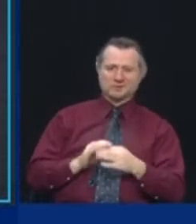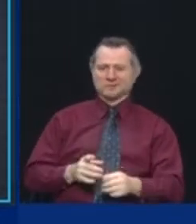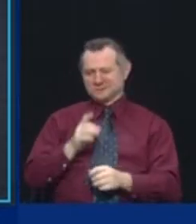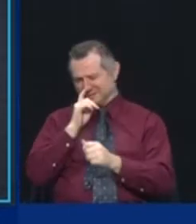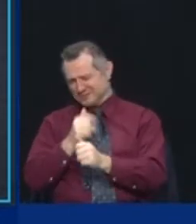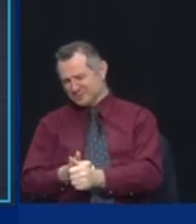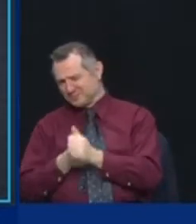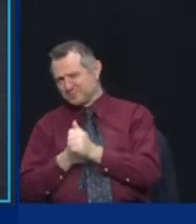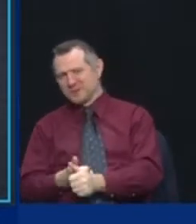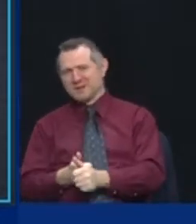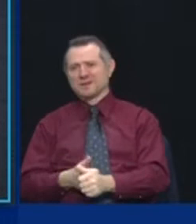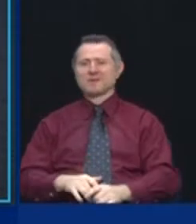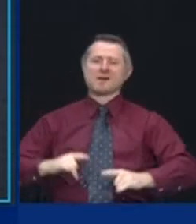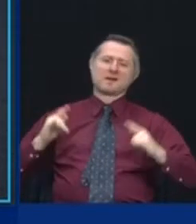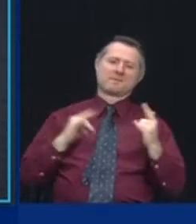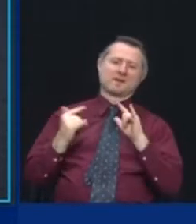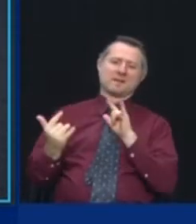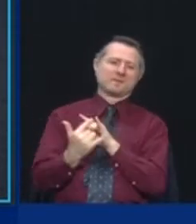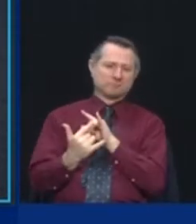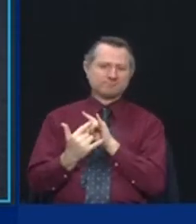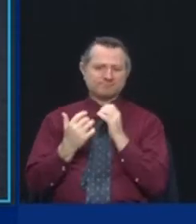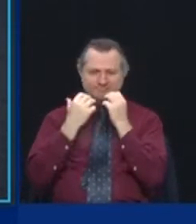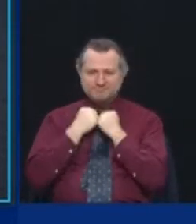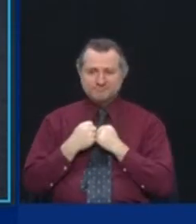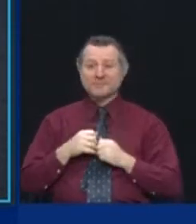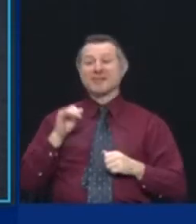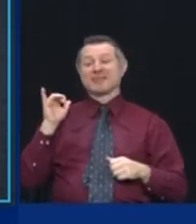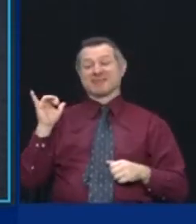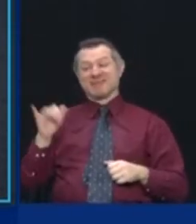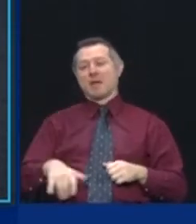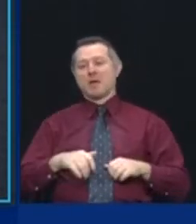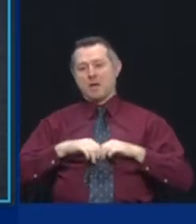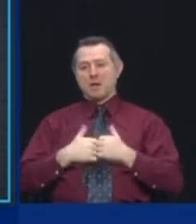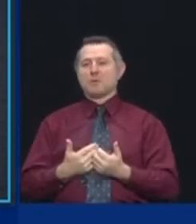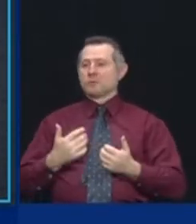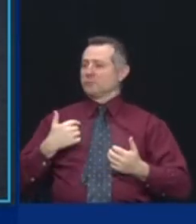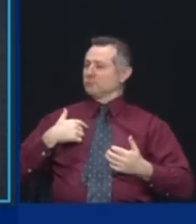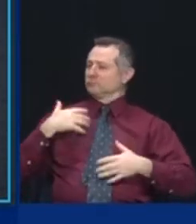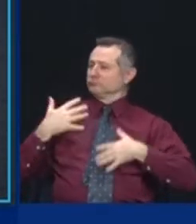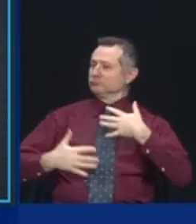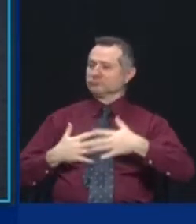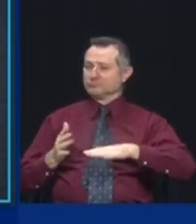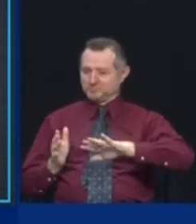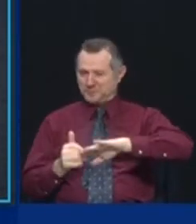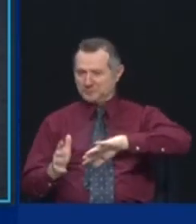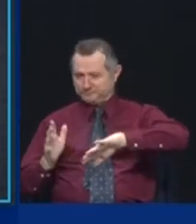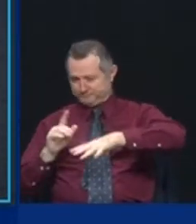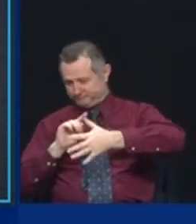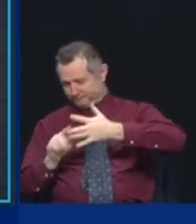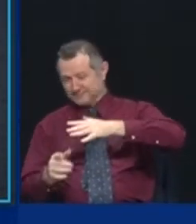TOUGH WHEN -- WHEN WE SAY WE'RE UNITED, WE'RE DISCIPLINED AND WE'RE LOVING.